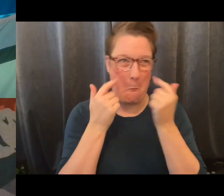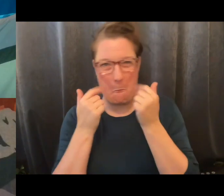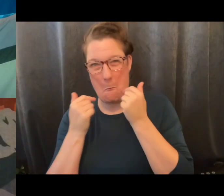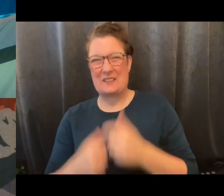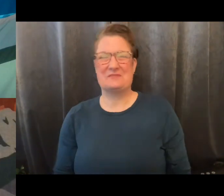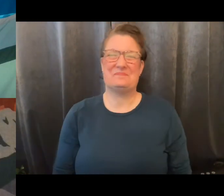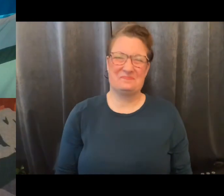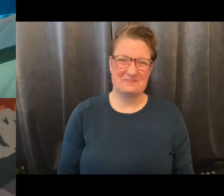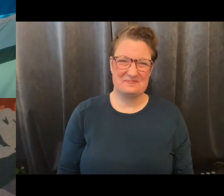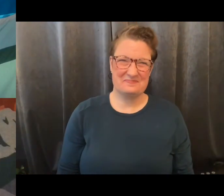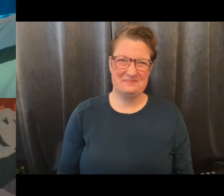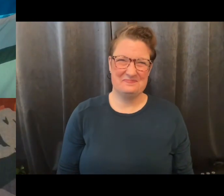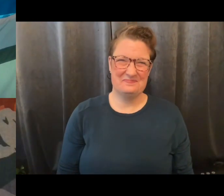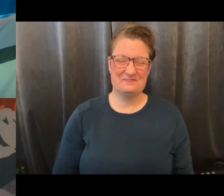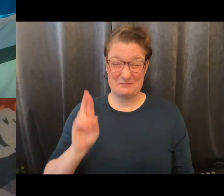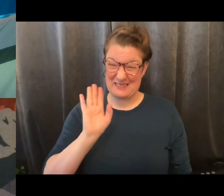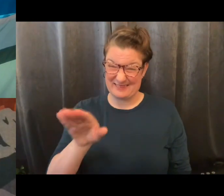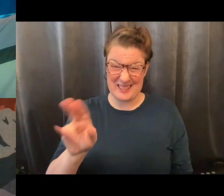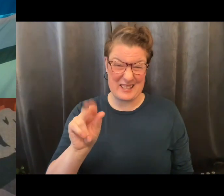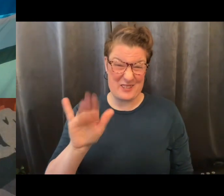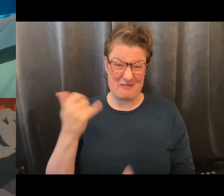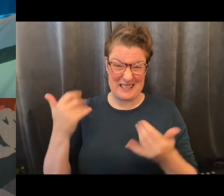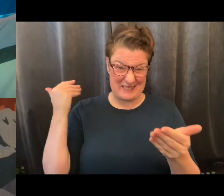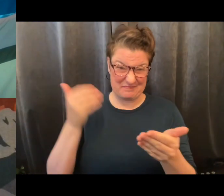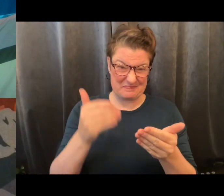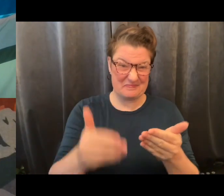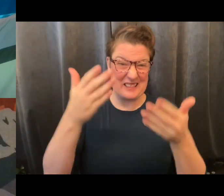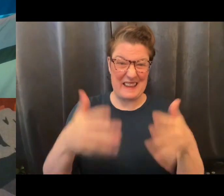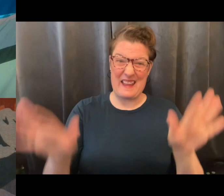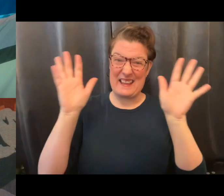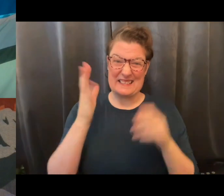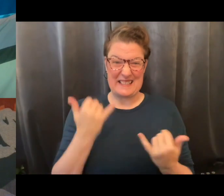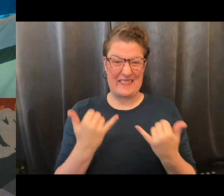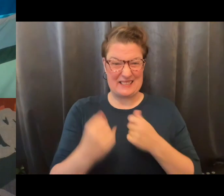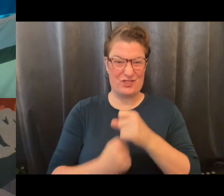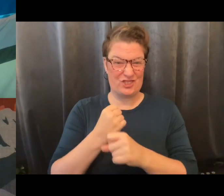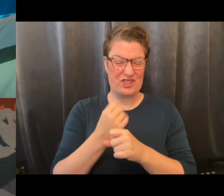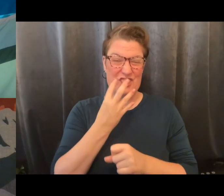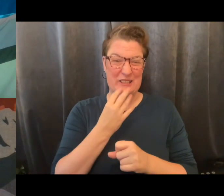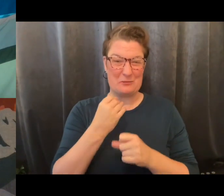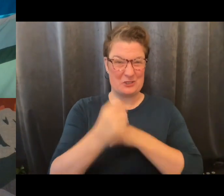Wow, Nomy, it's almost the end of the Hebrew year. Nomy: Time flies. Rebekah: It does.